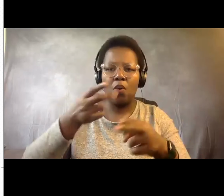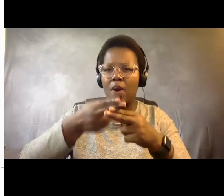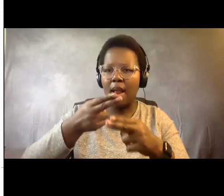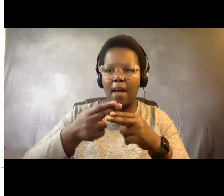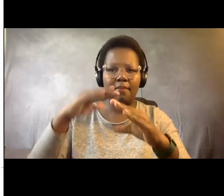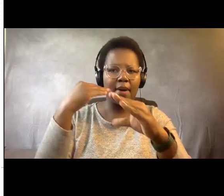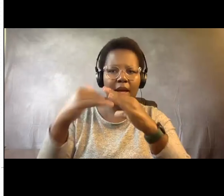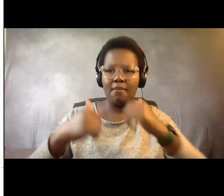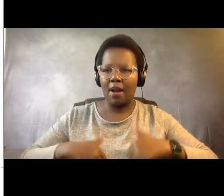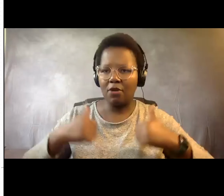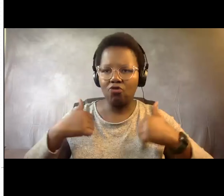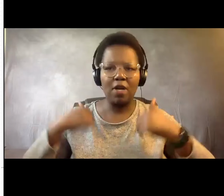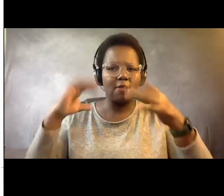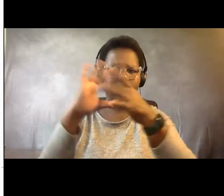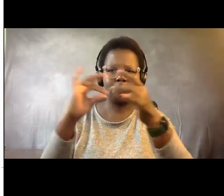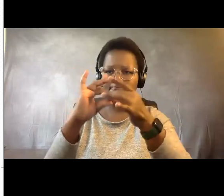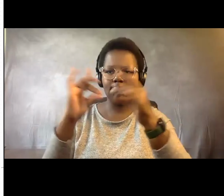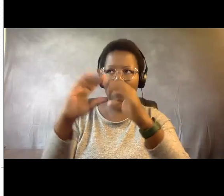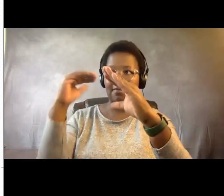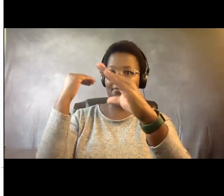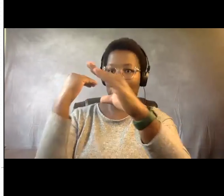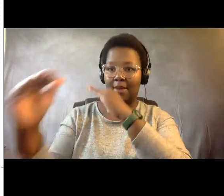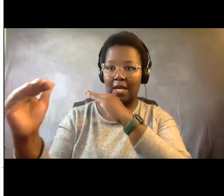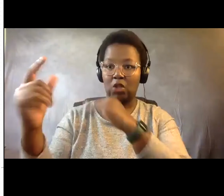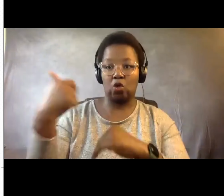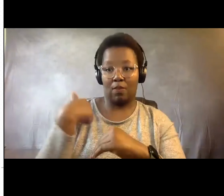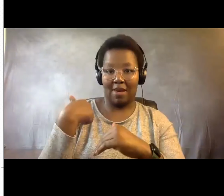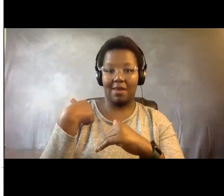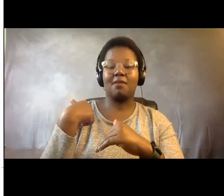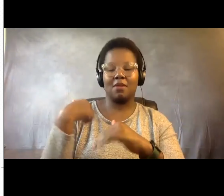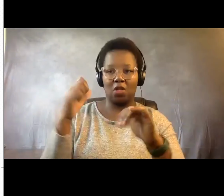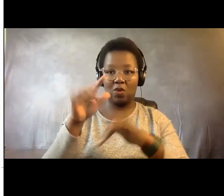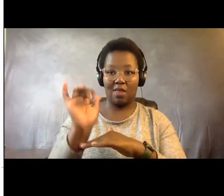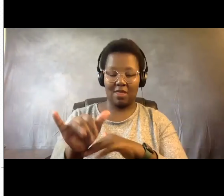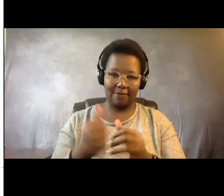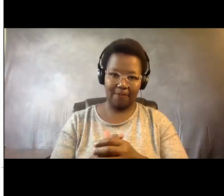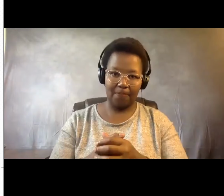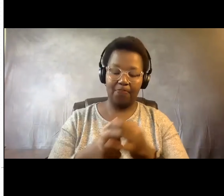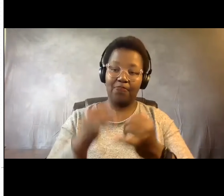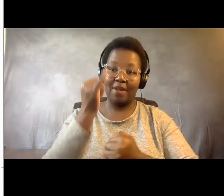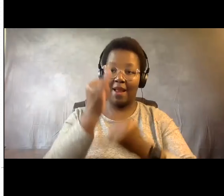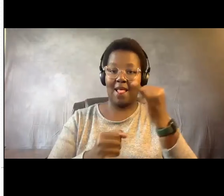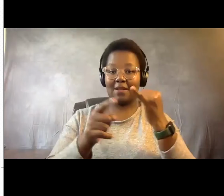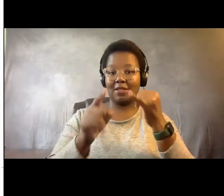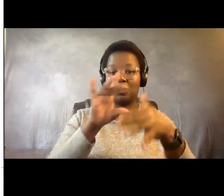your message, and then send email. The last category is contents and markup.